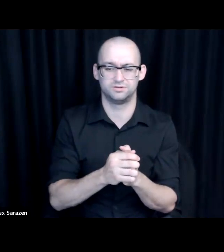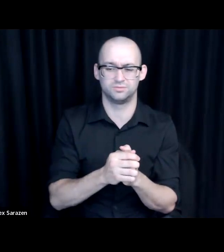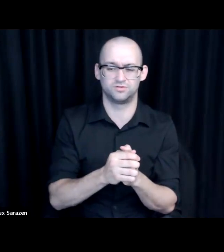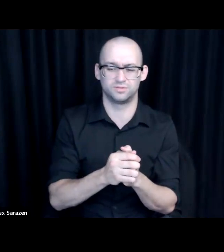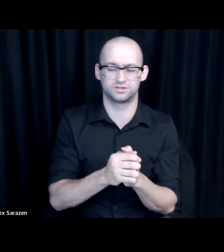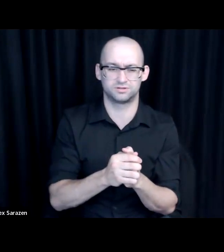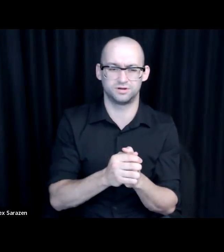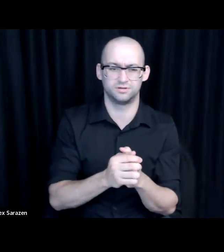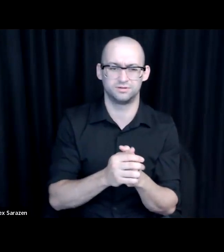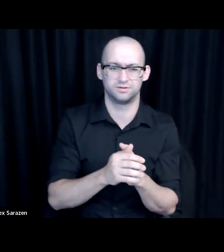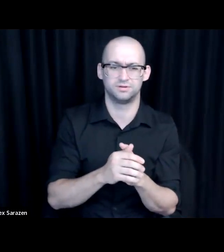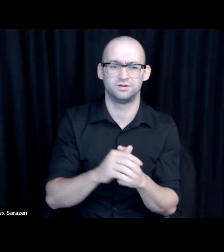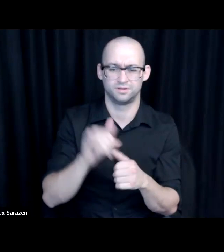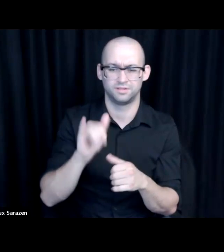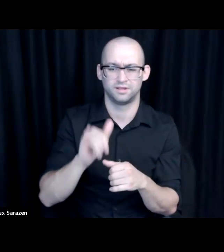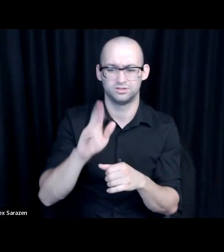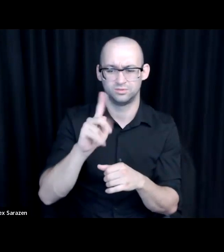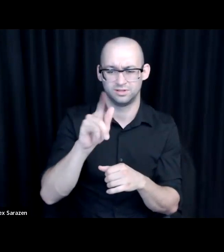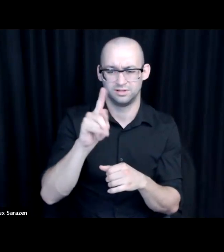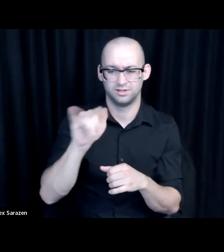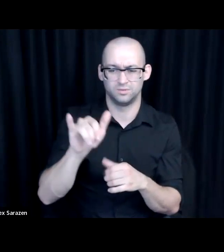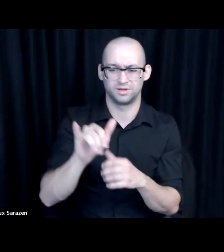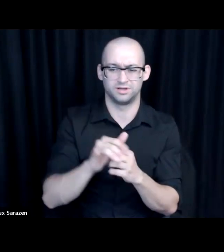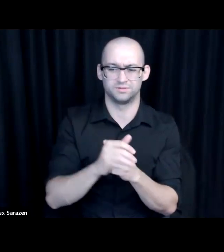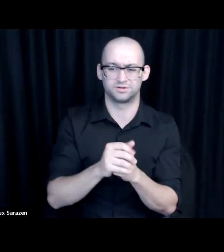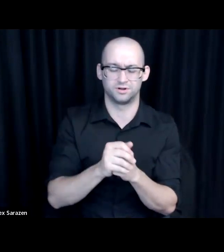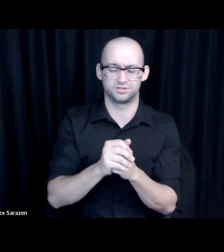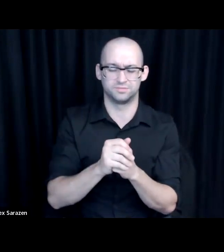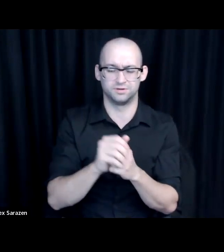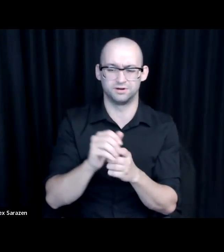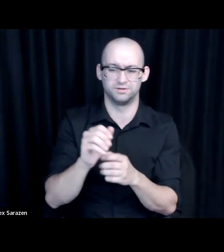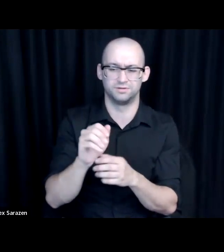programs to the Public Utilities Commission, and if Ken were here he would be highlighting